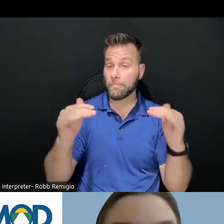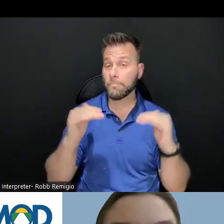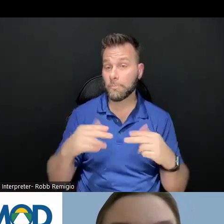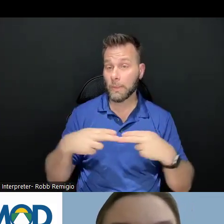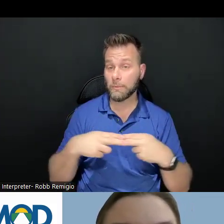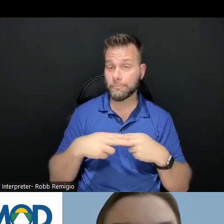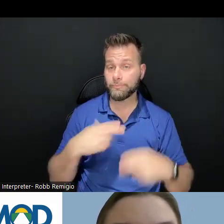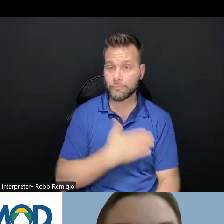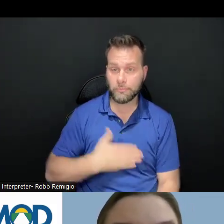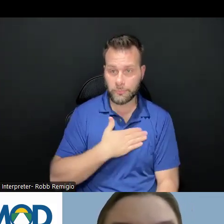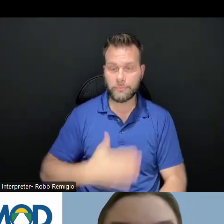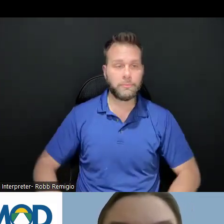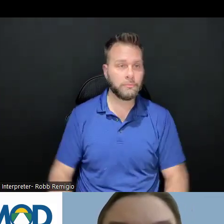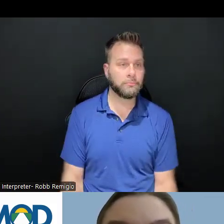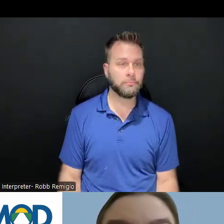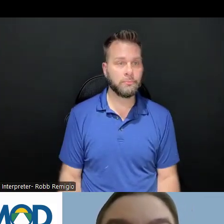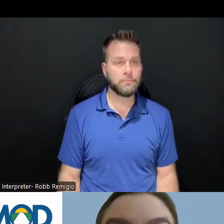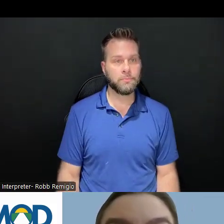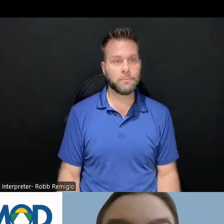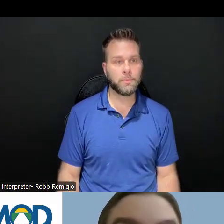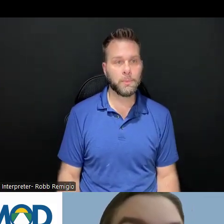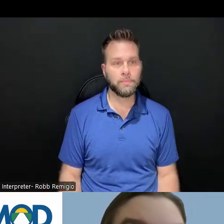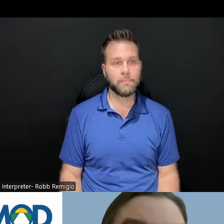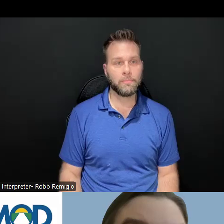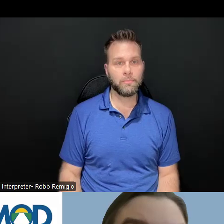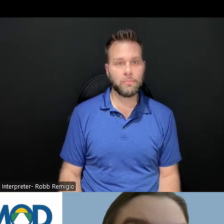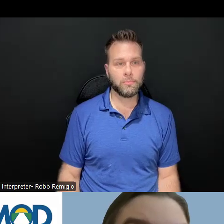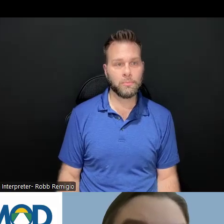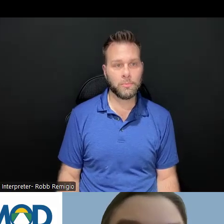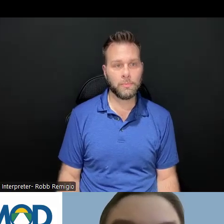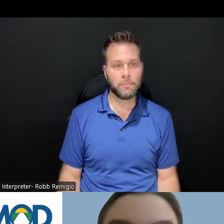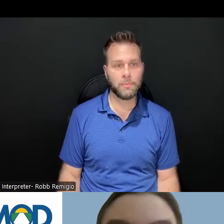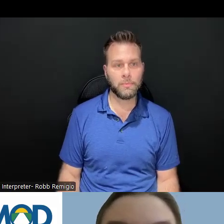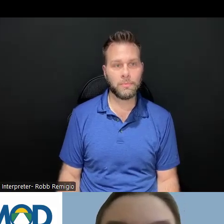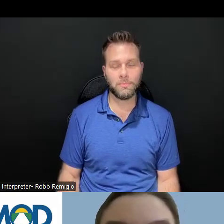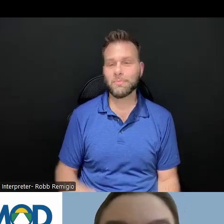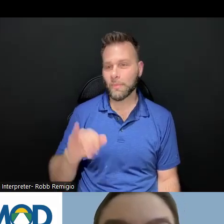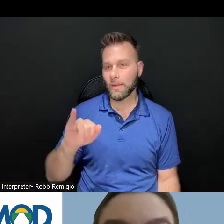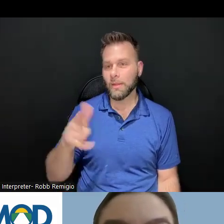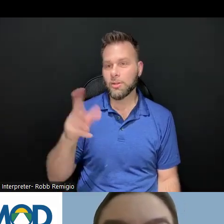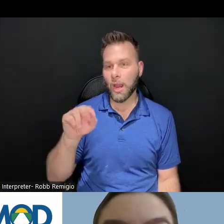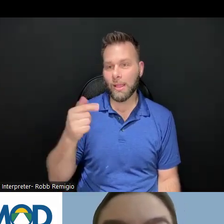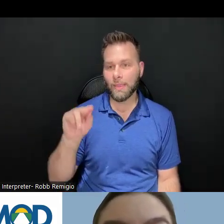Next slide, please. So, I know that Jonathan's